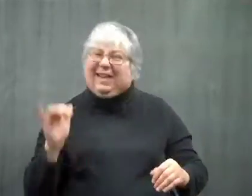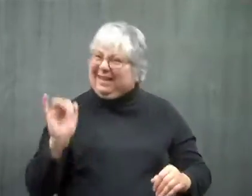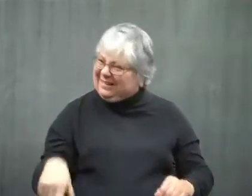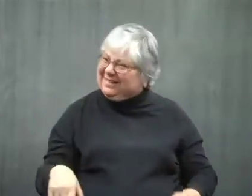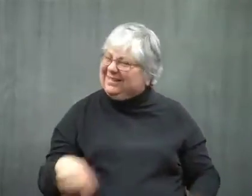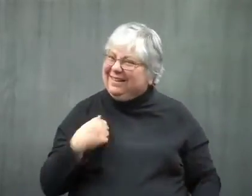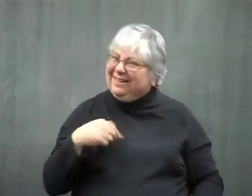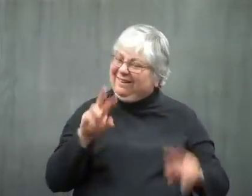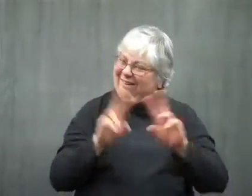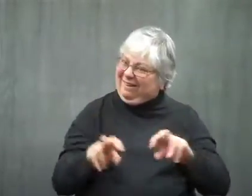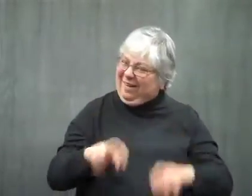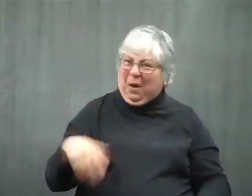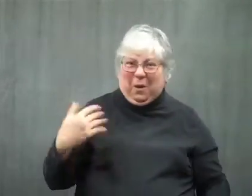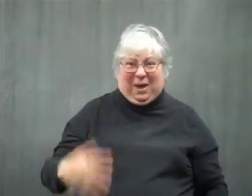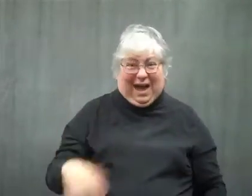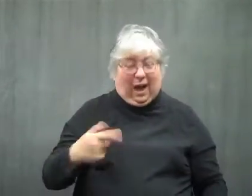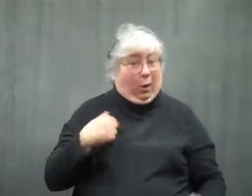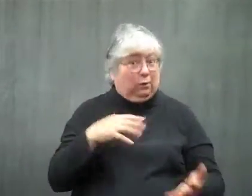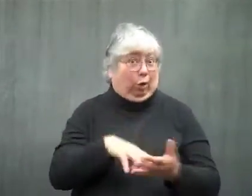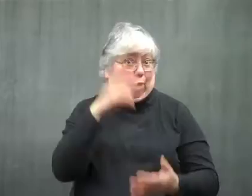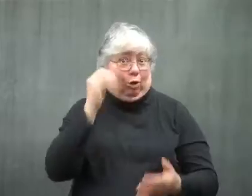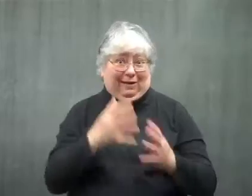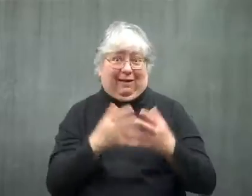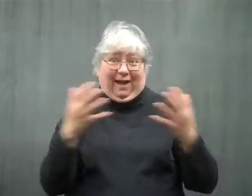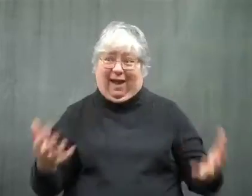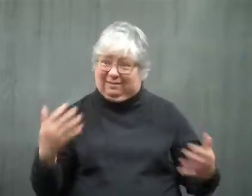I've learned a lot researching this.